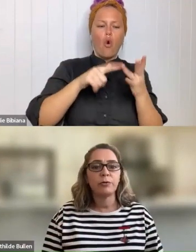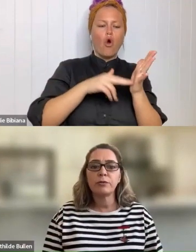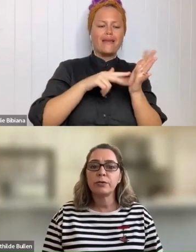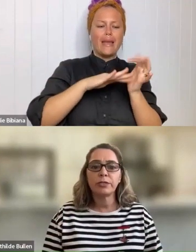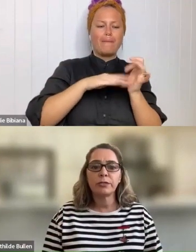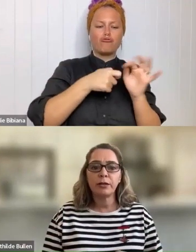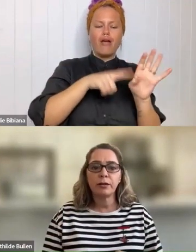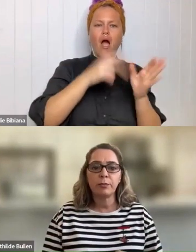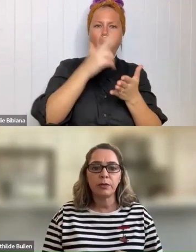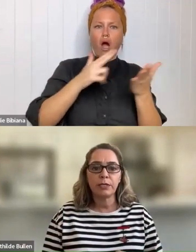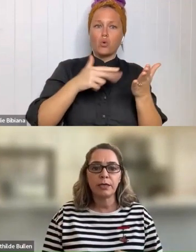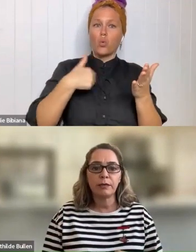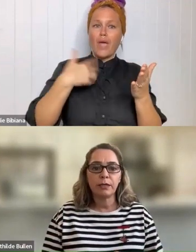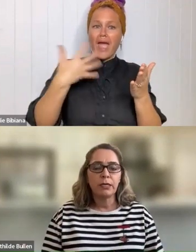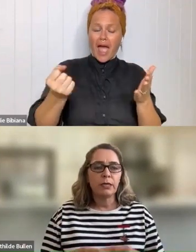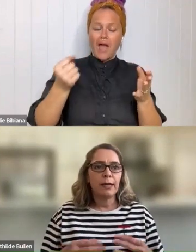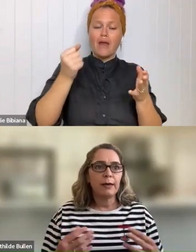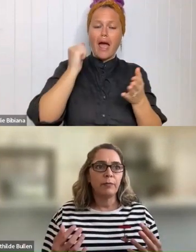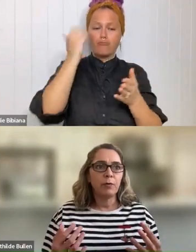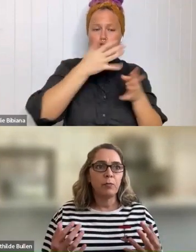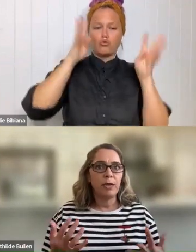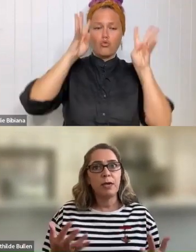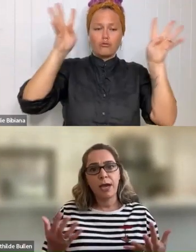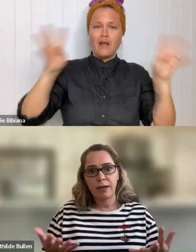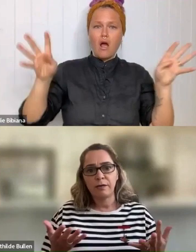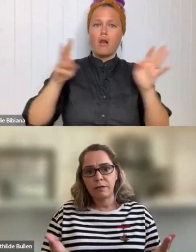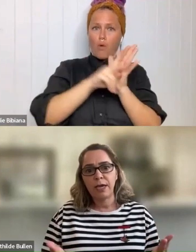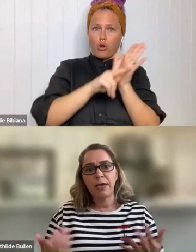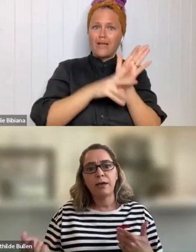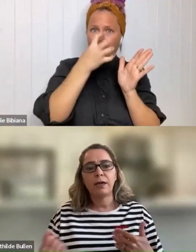Aboriginal and Torres Strait Islander policy we had there.